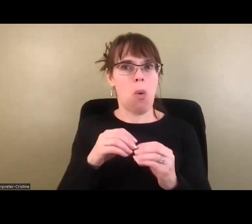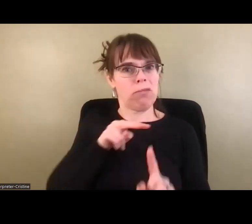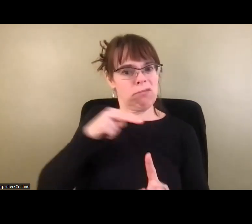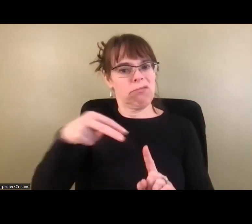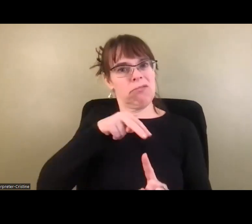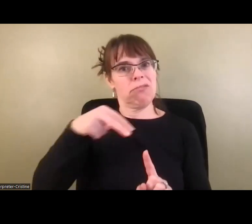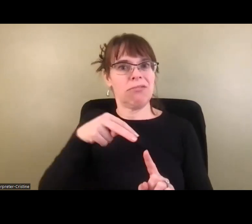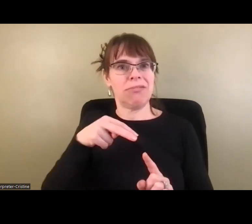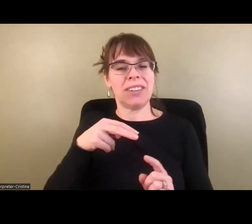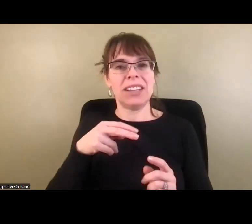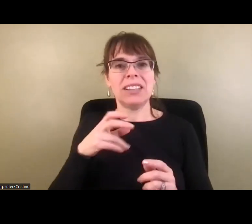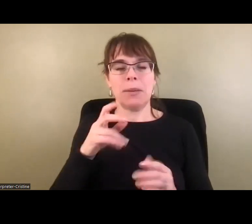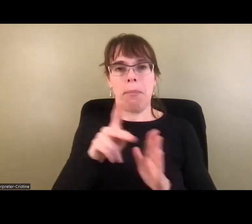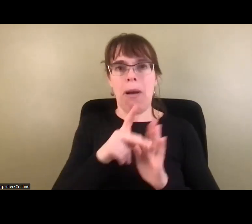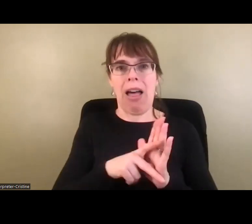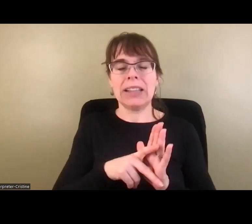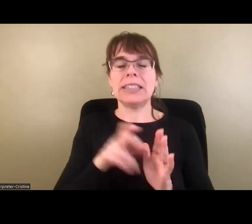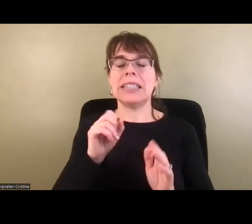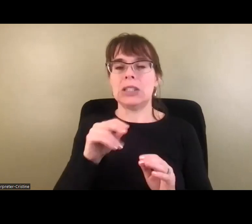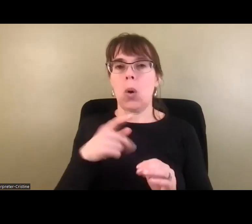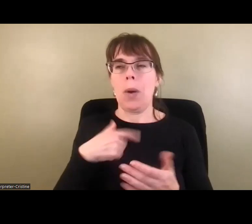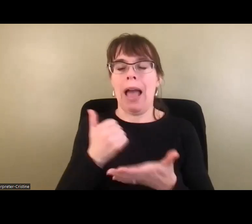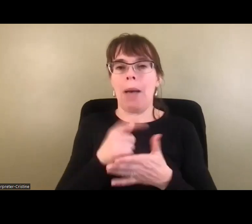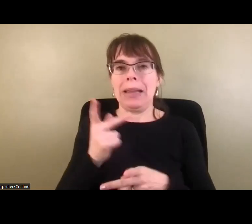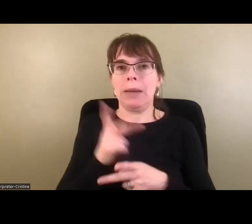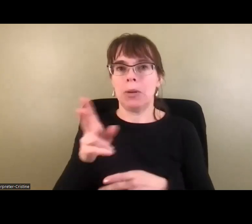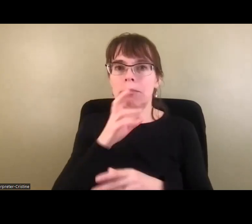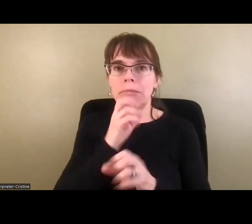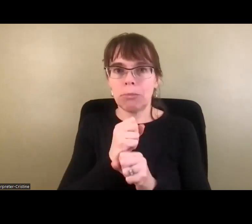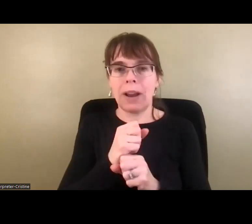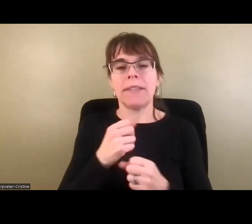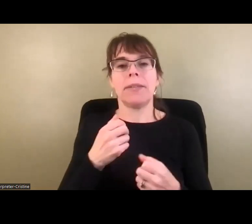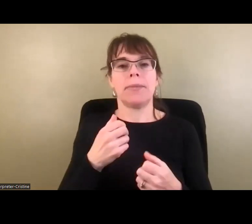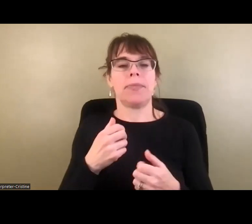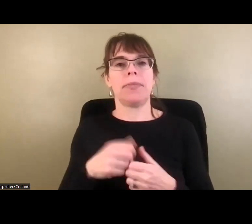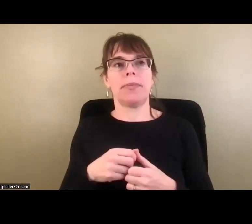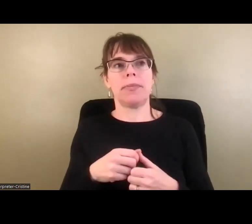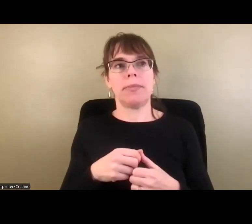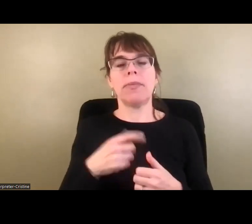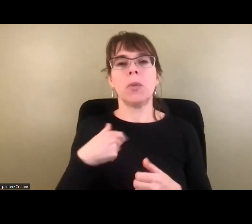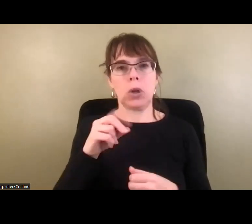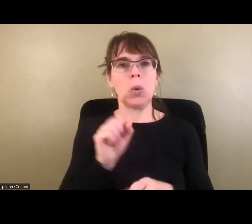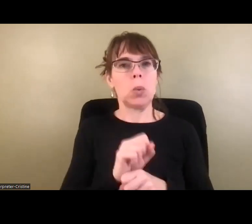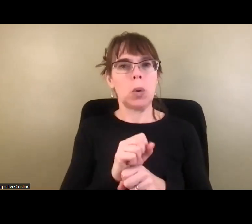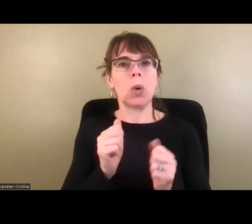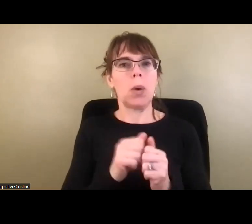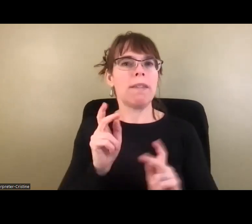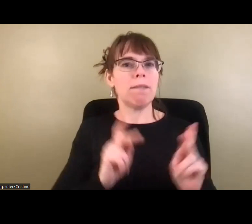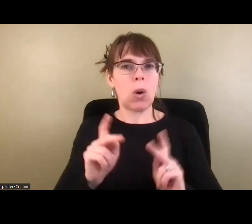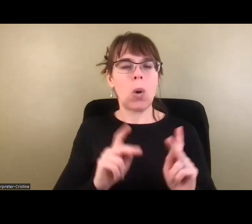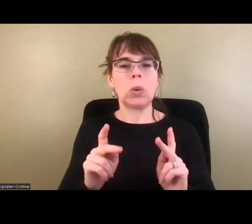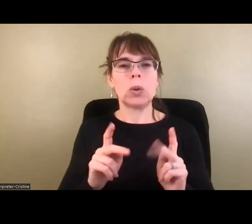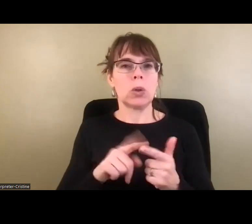policies around going after this population. We do work with with folks to identify what their